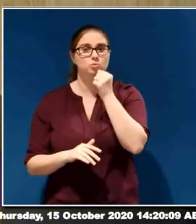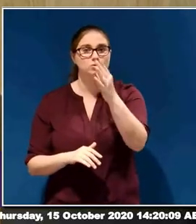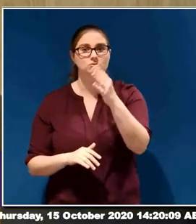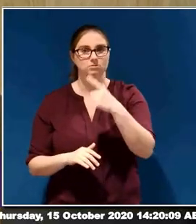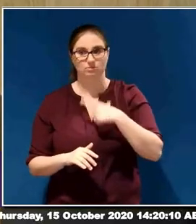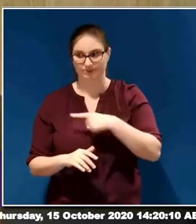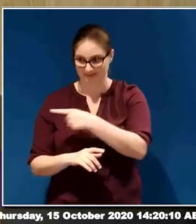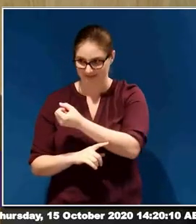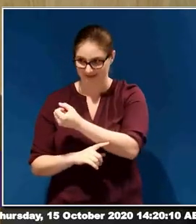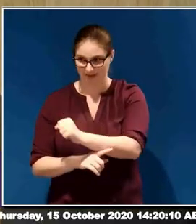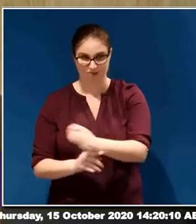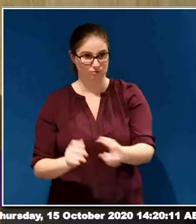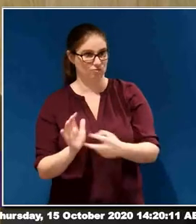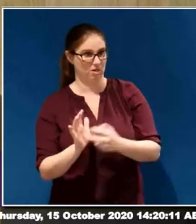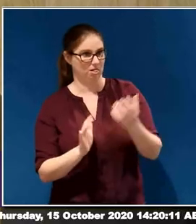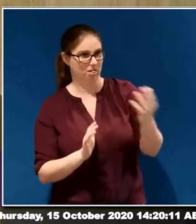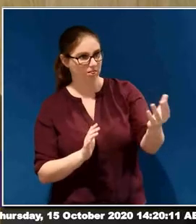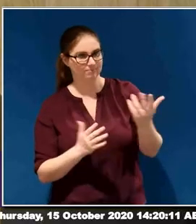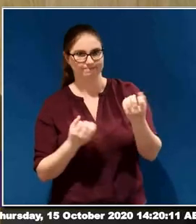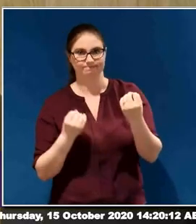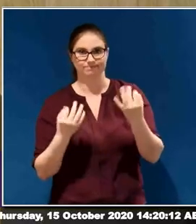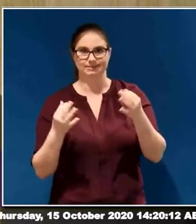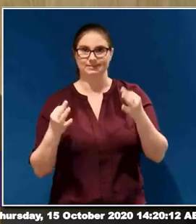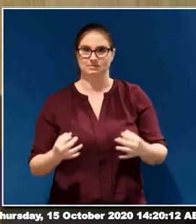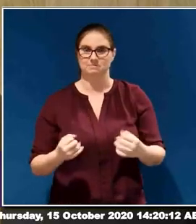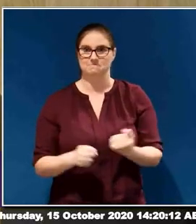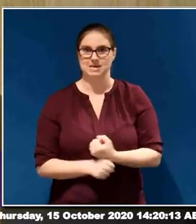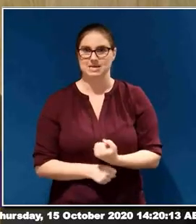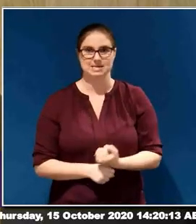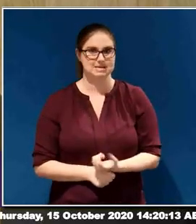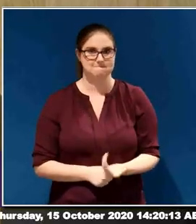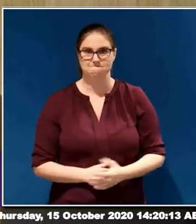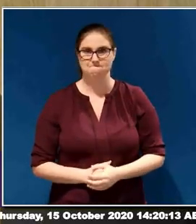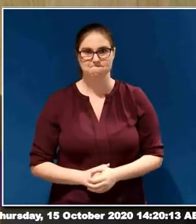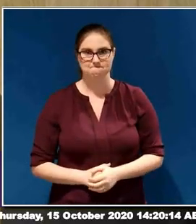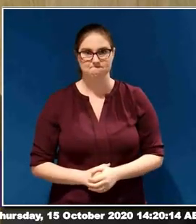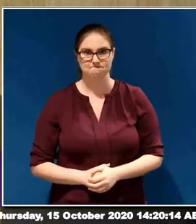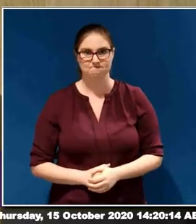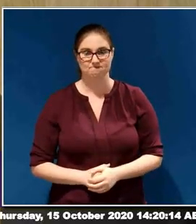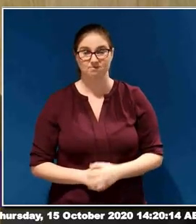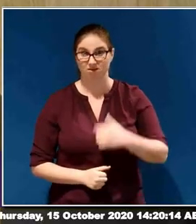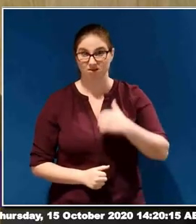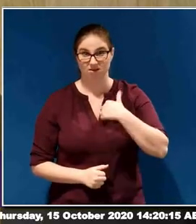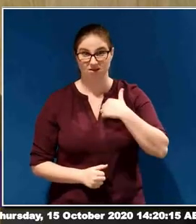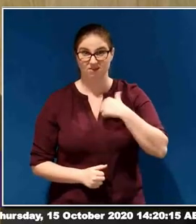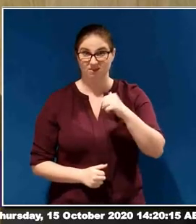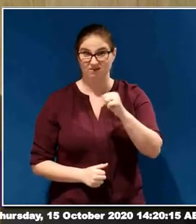I have tried to approach principals of other schools early if I know that the